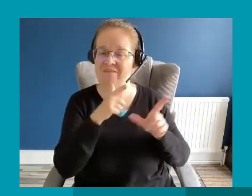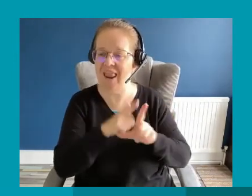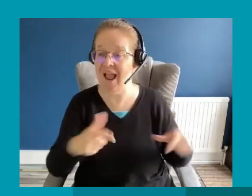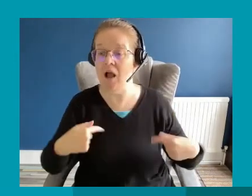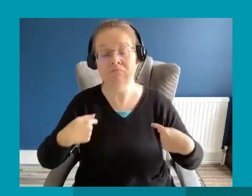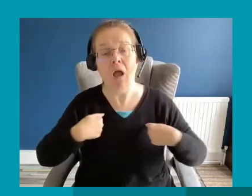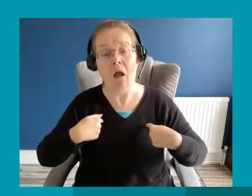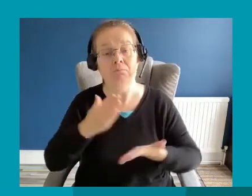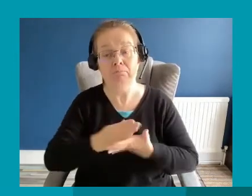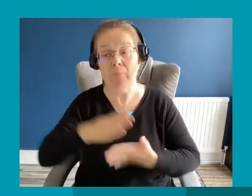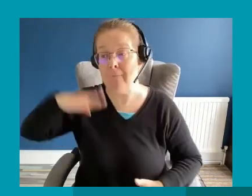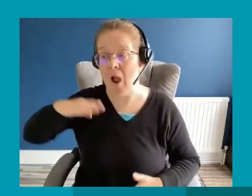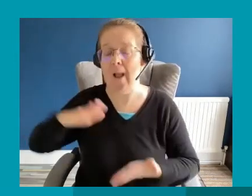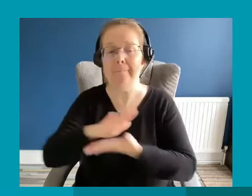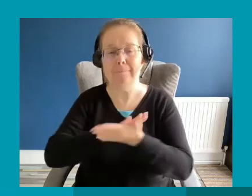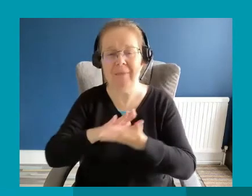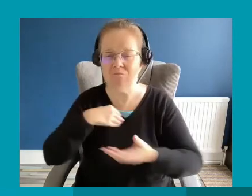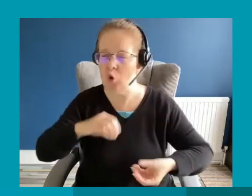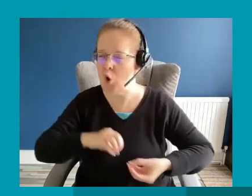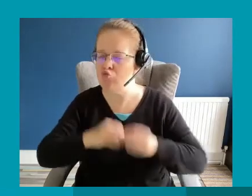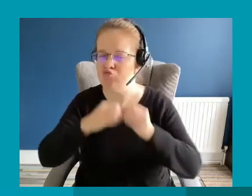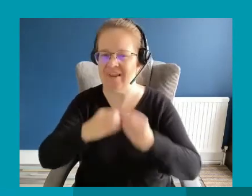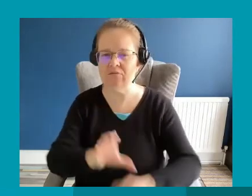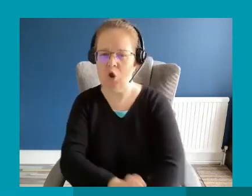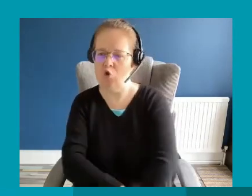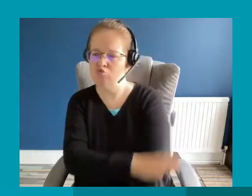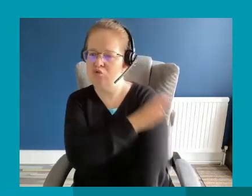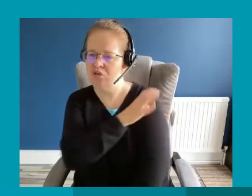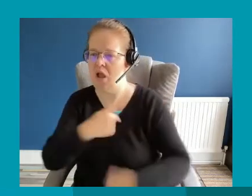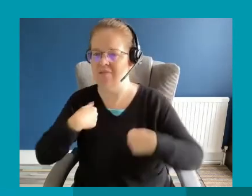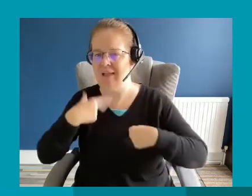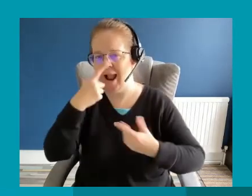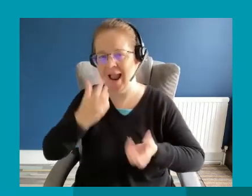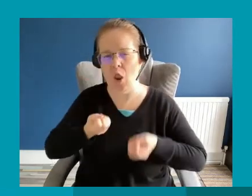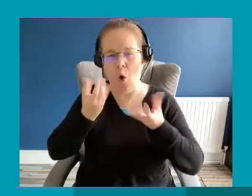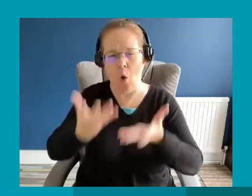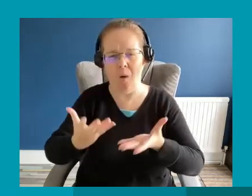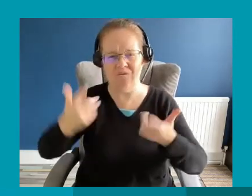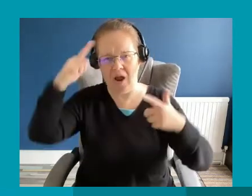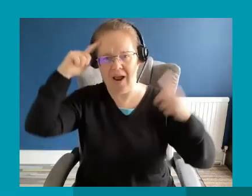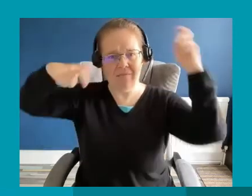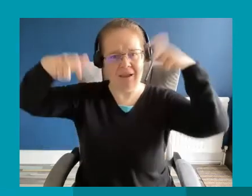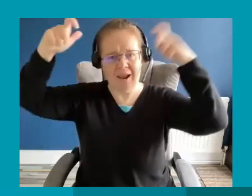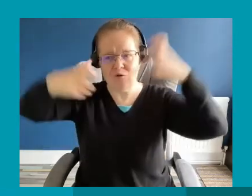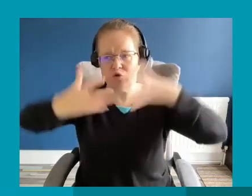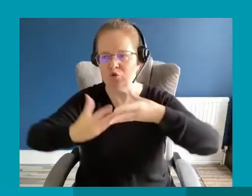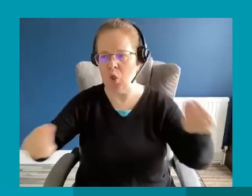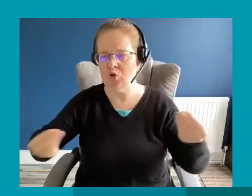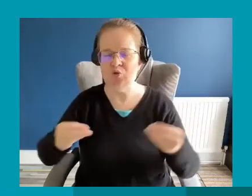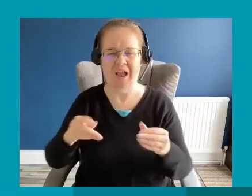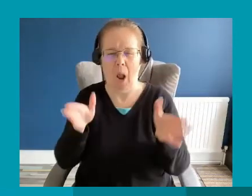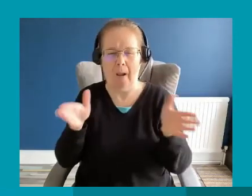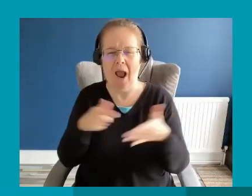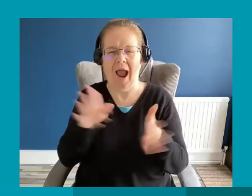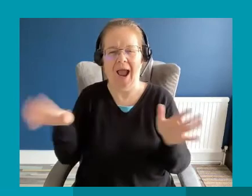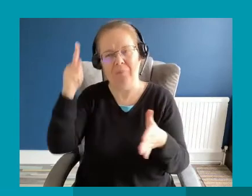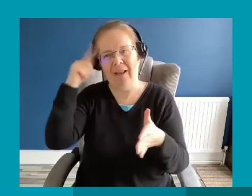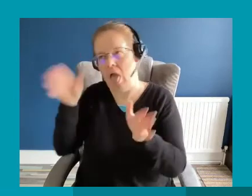It means I'm creative, resilient and offer innovative solutions outside of the box that few other people can.